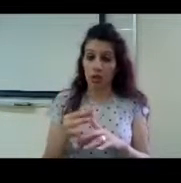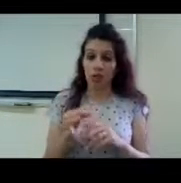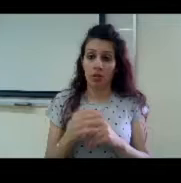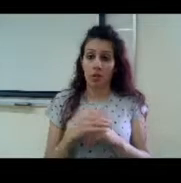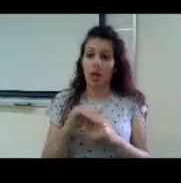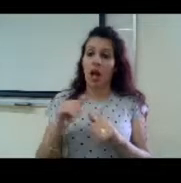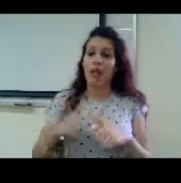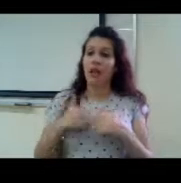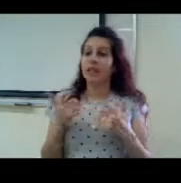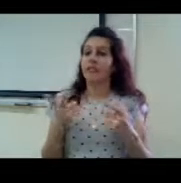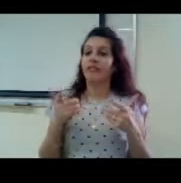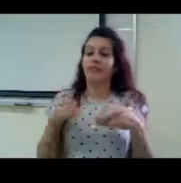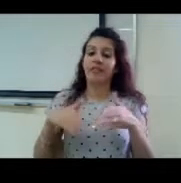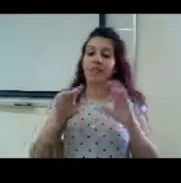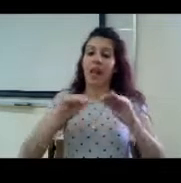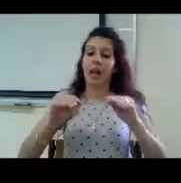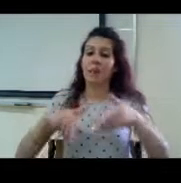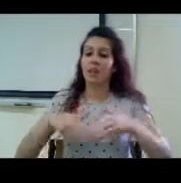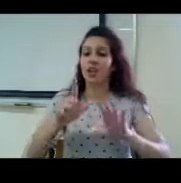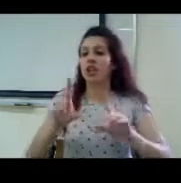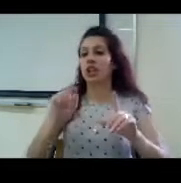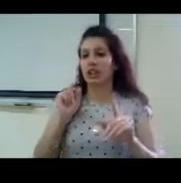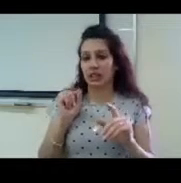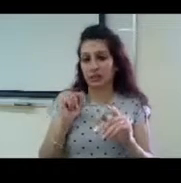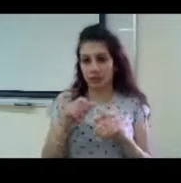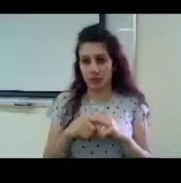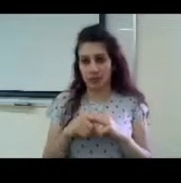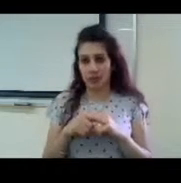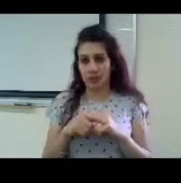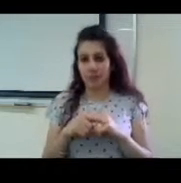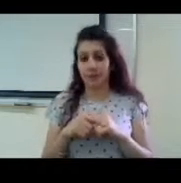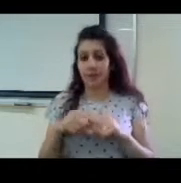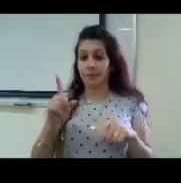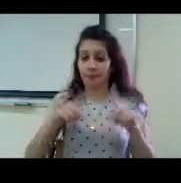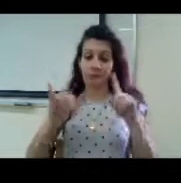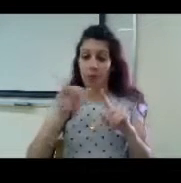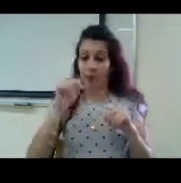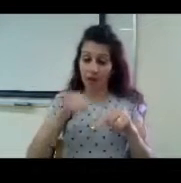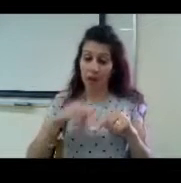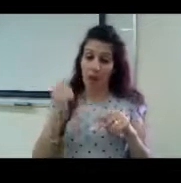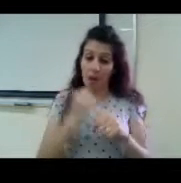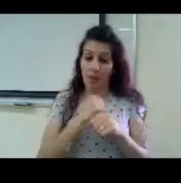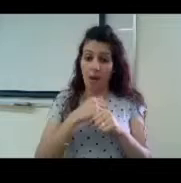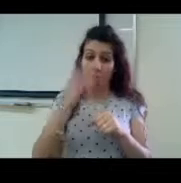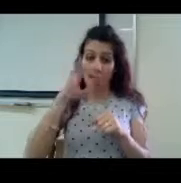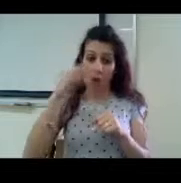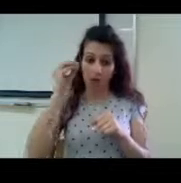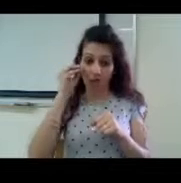established the so called connected learning hubs in Jordan those